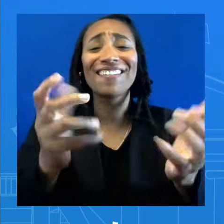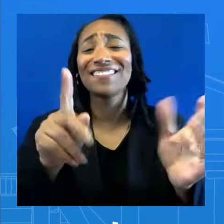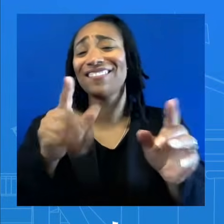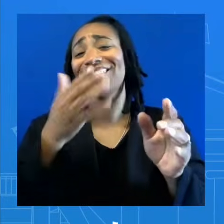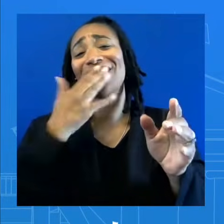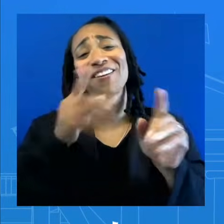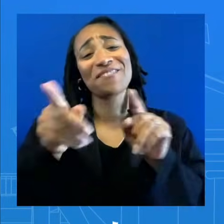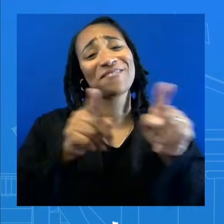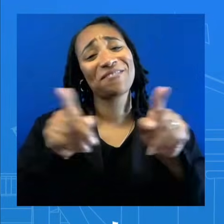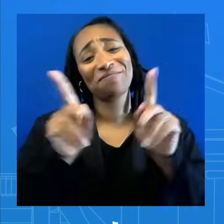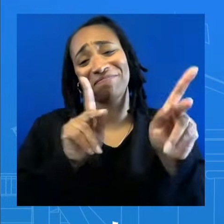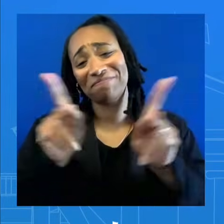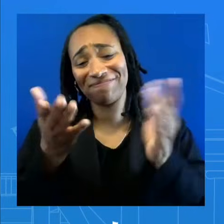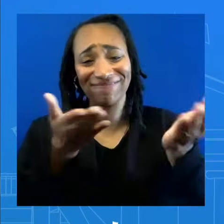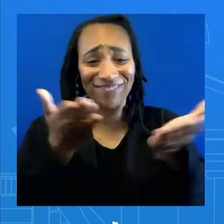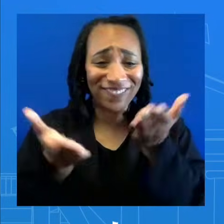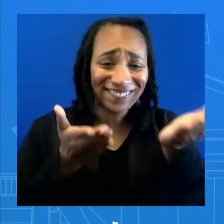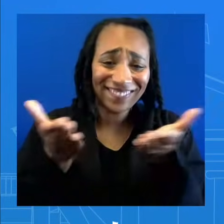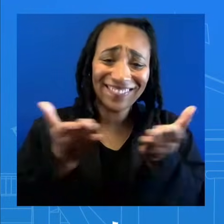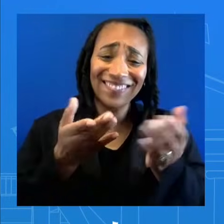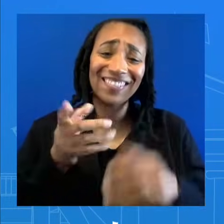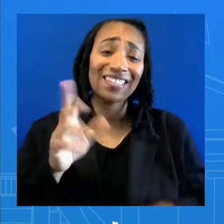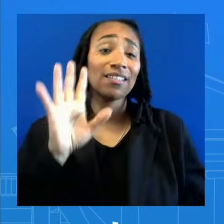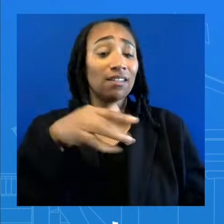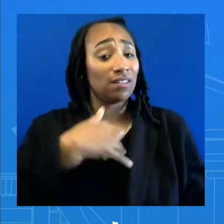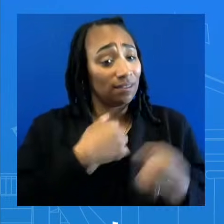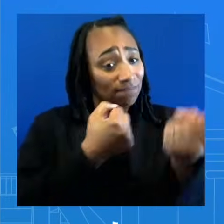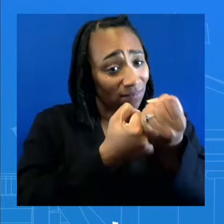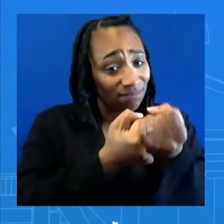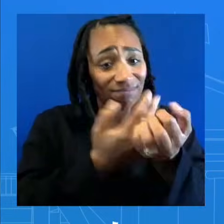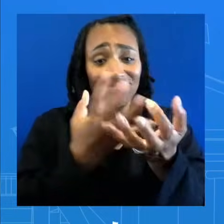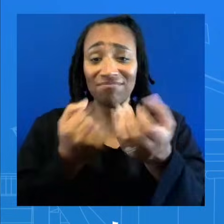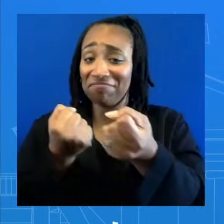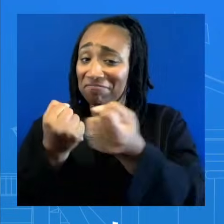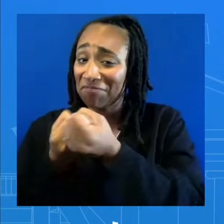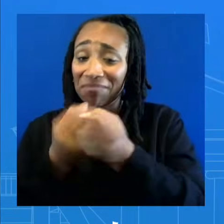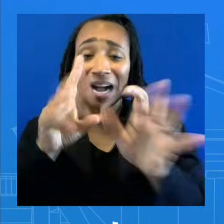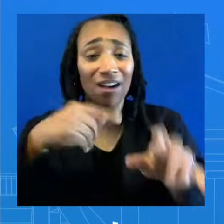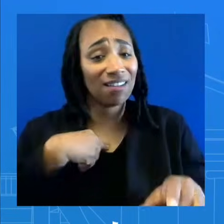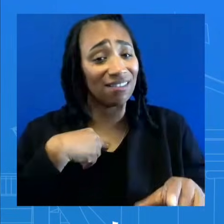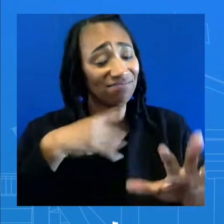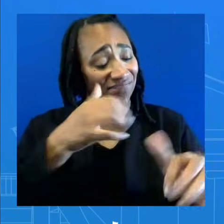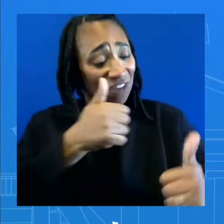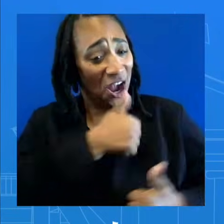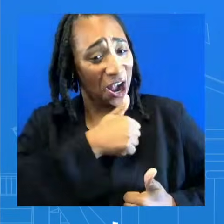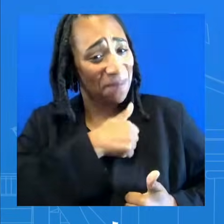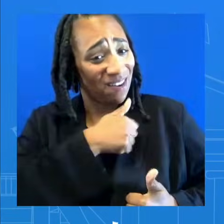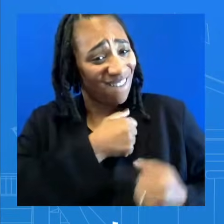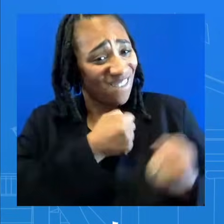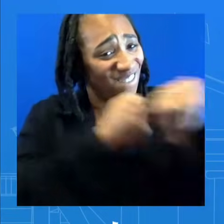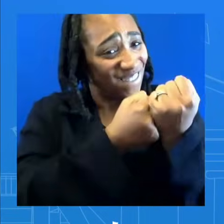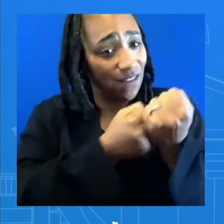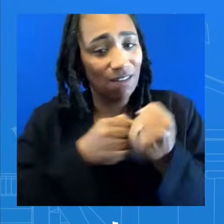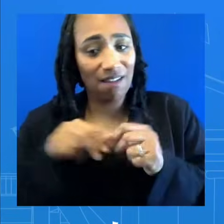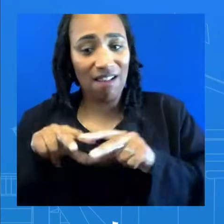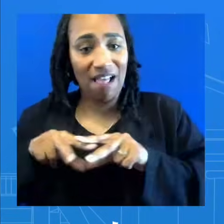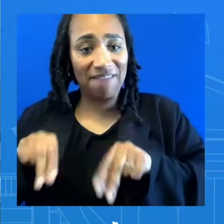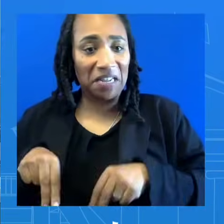at the National Security Council, but "Go Navy, Beat Army." Ms. Jean-Pierre: Go ahead. The Press: Thank you, Admiral. Good luck.